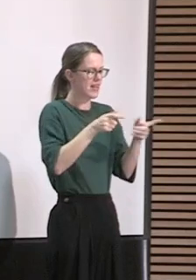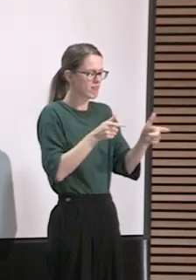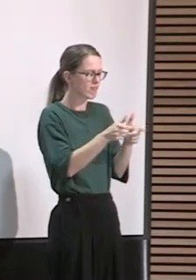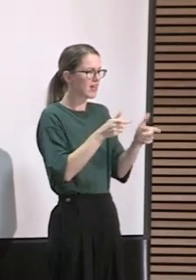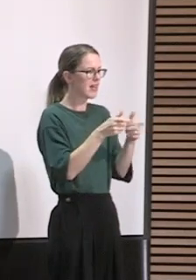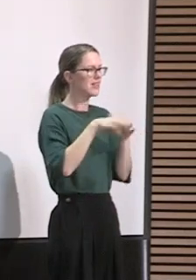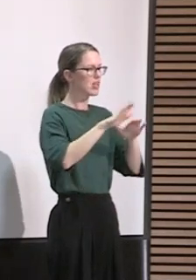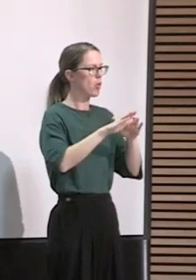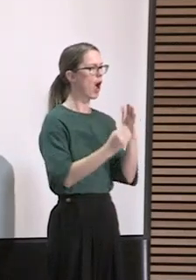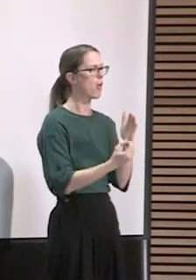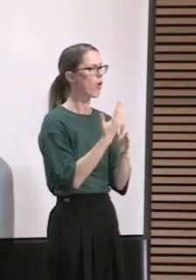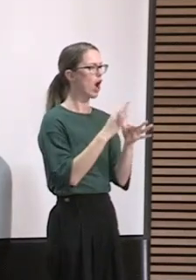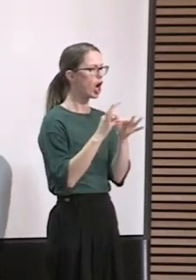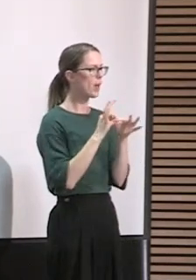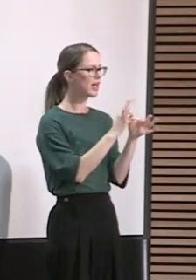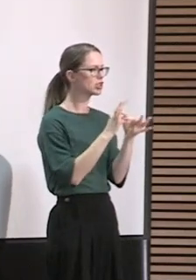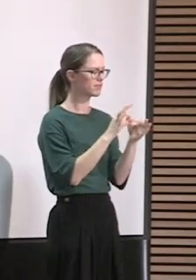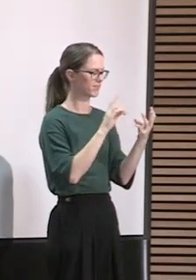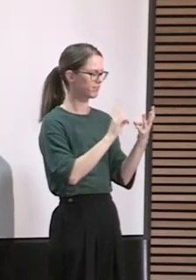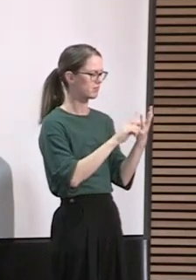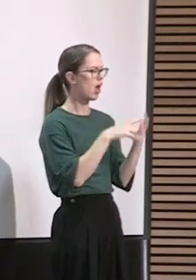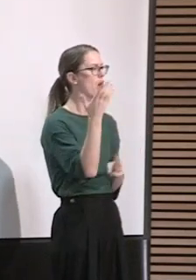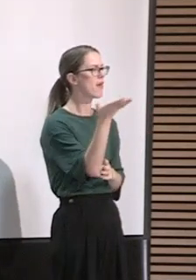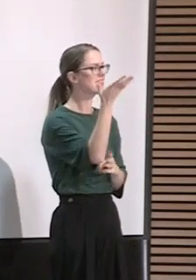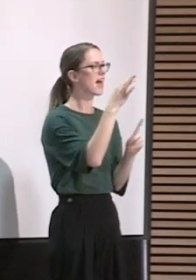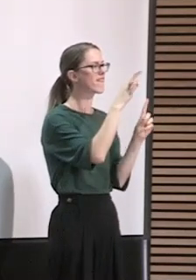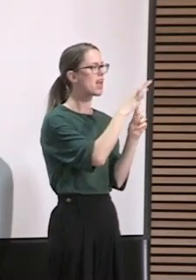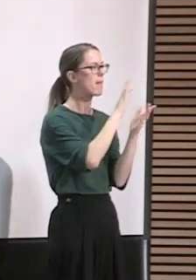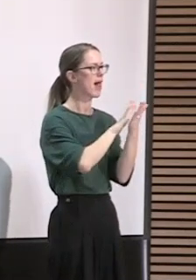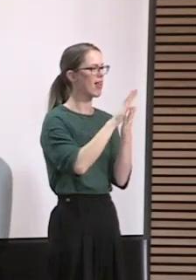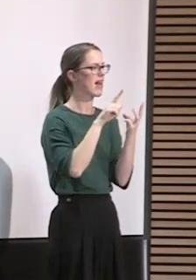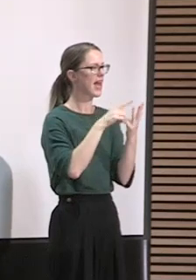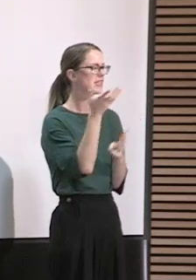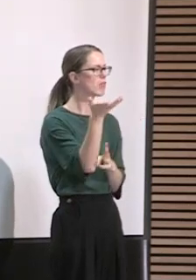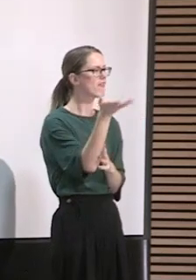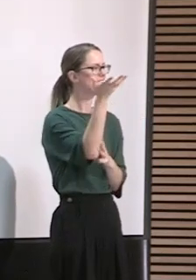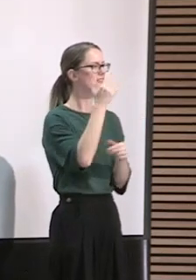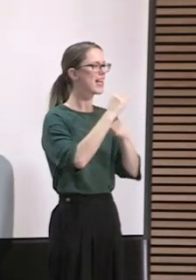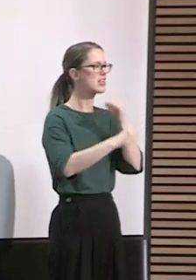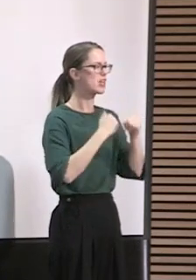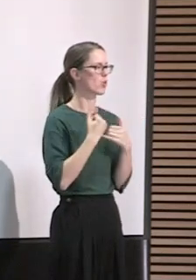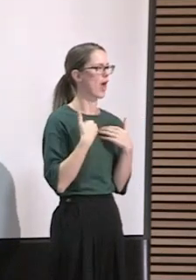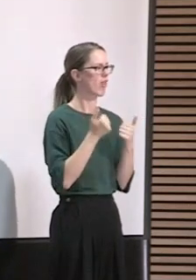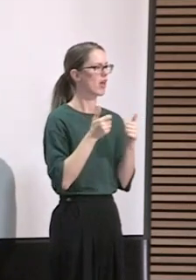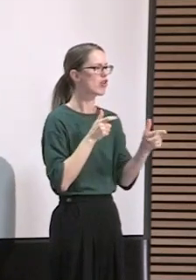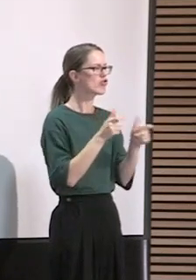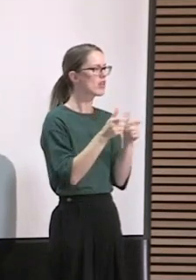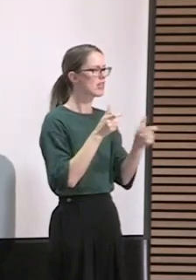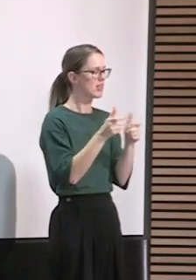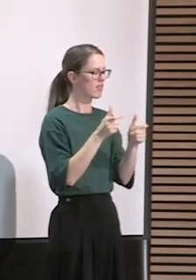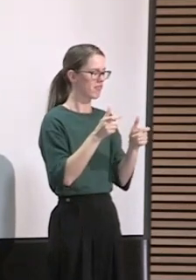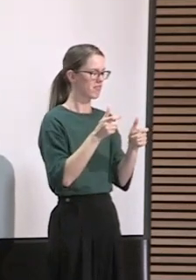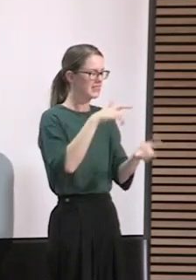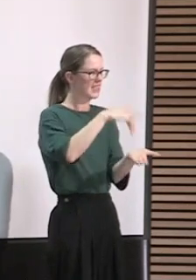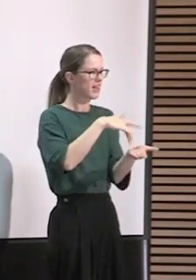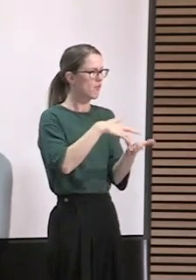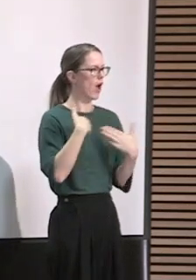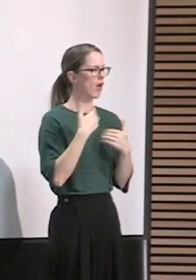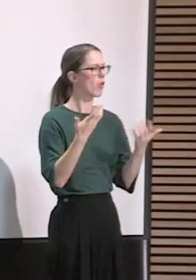Zealand GPs Pacific Chapter,